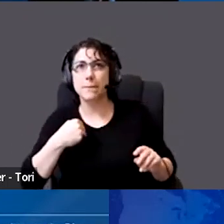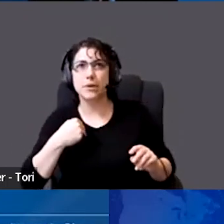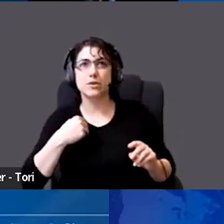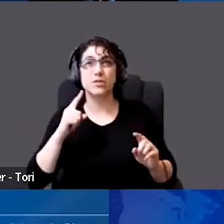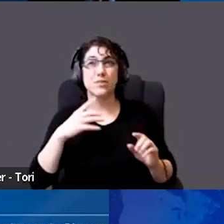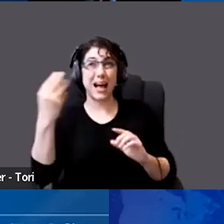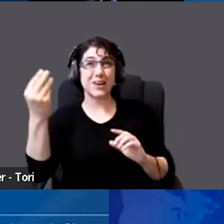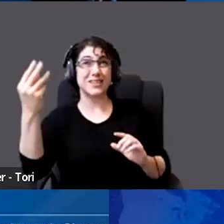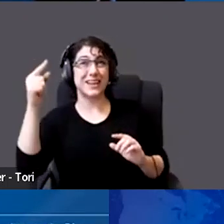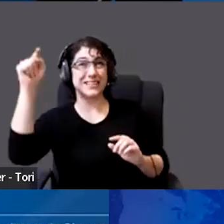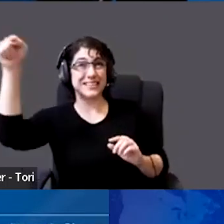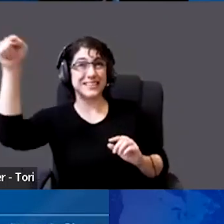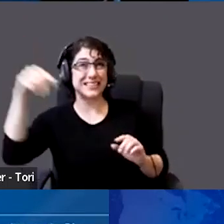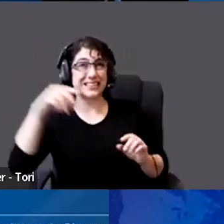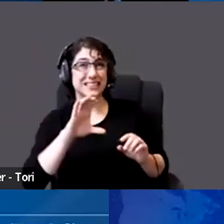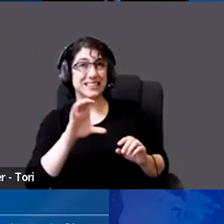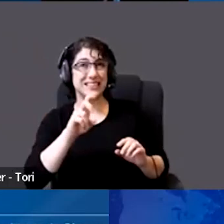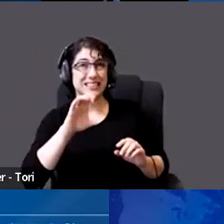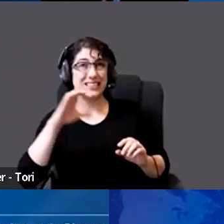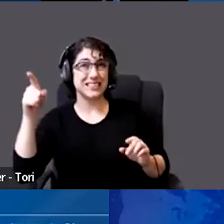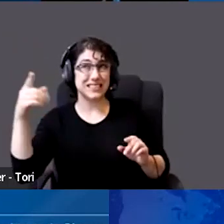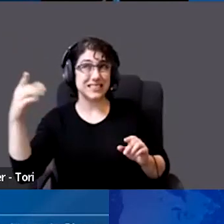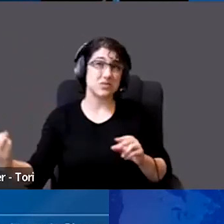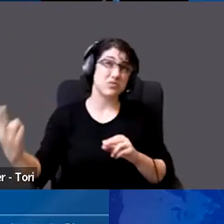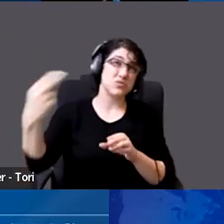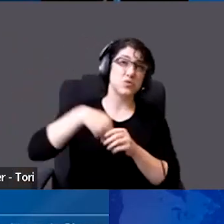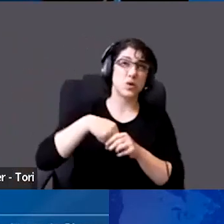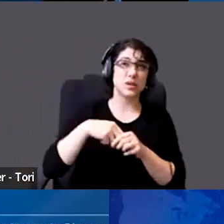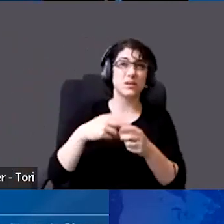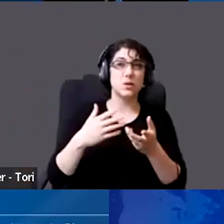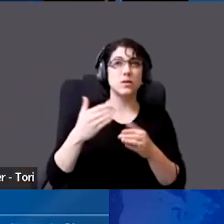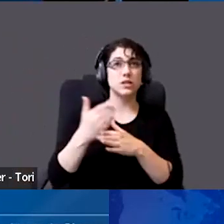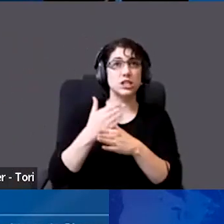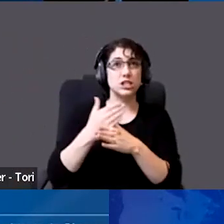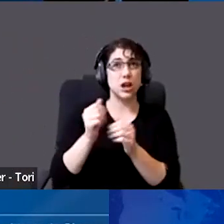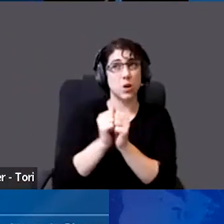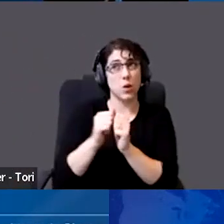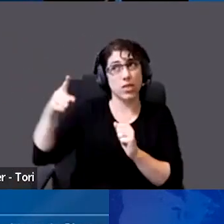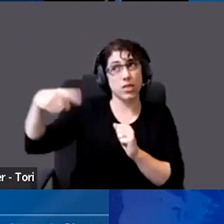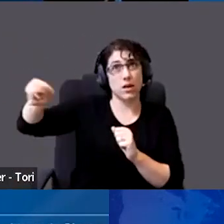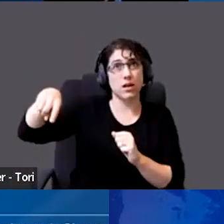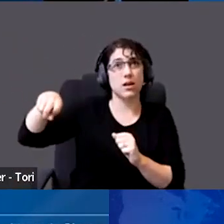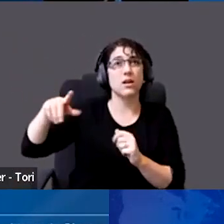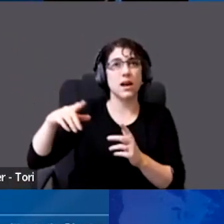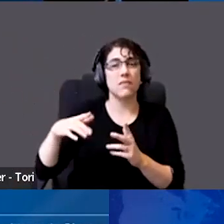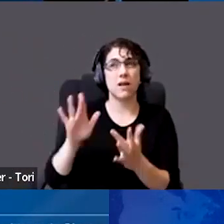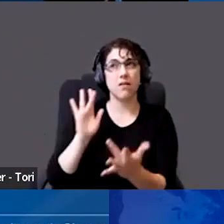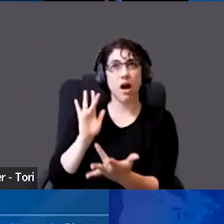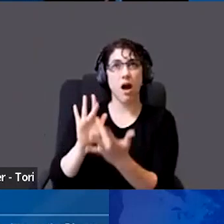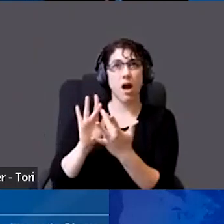with those groups, and they have reached out to some of the applicants to see about their interest